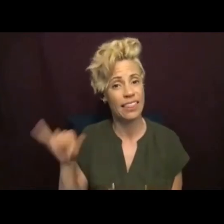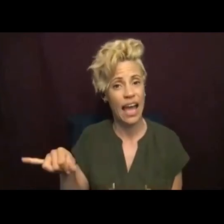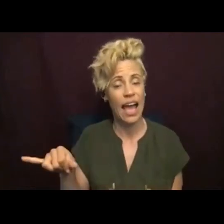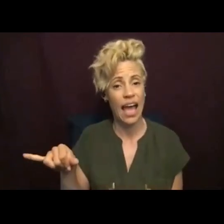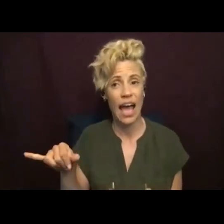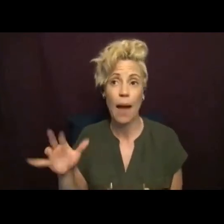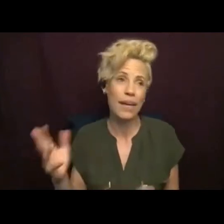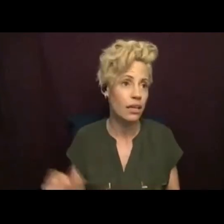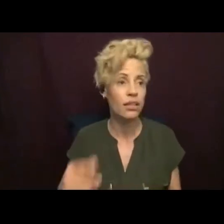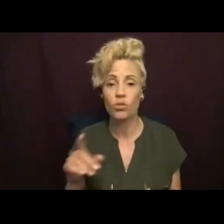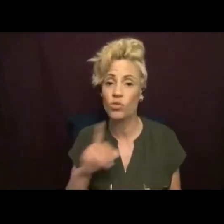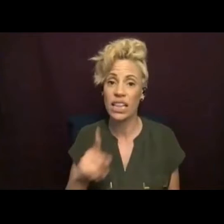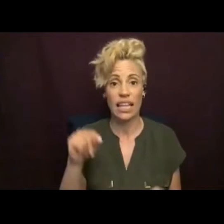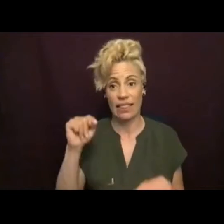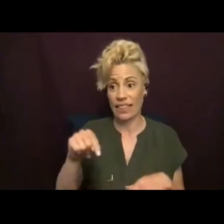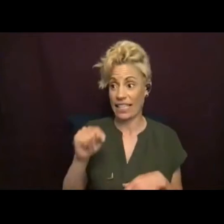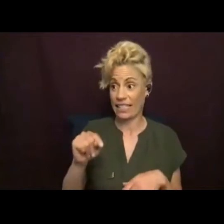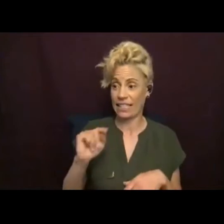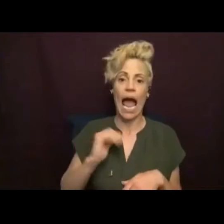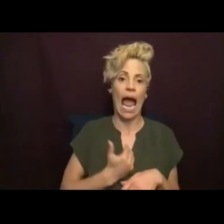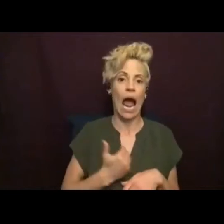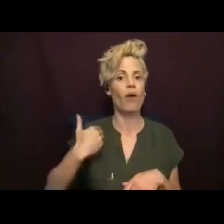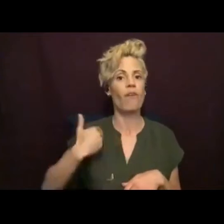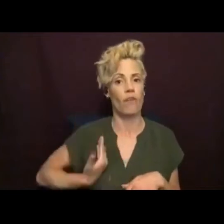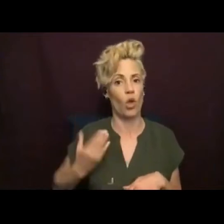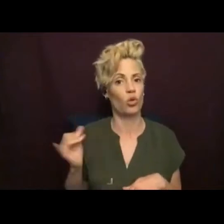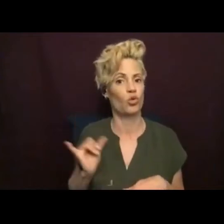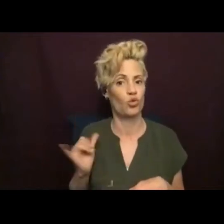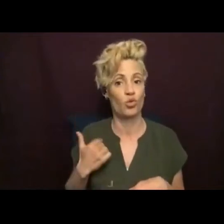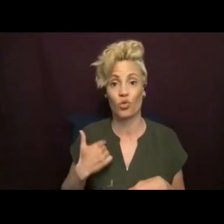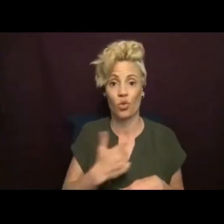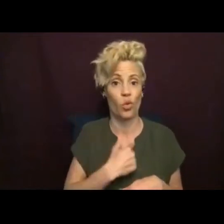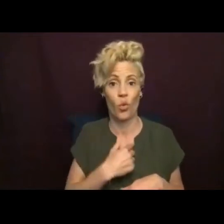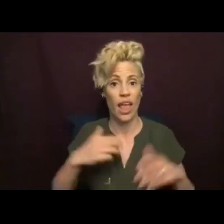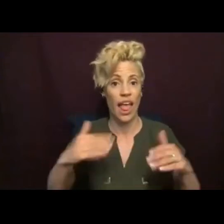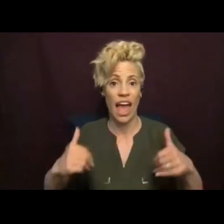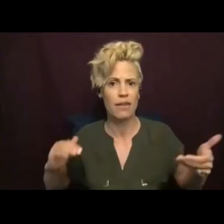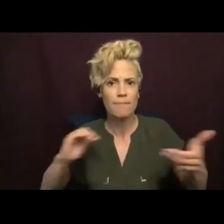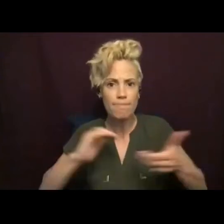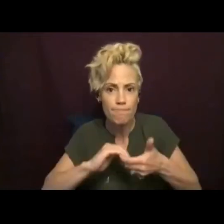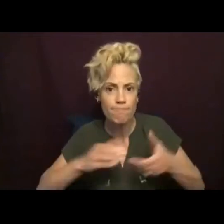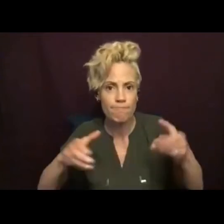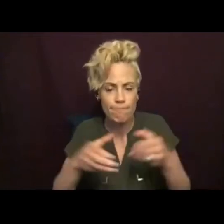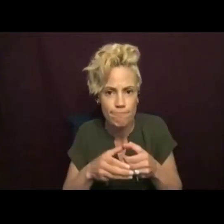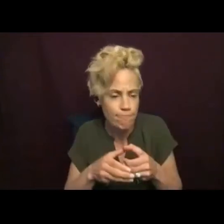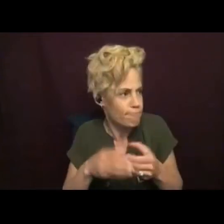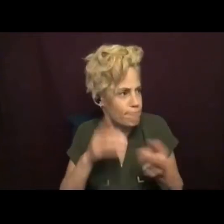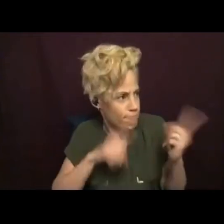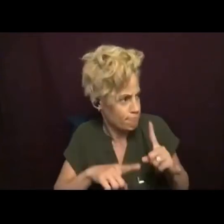We don't join together and say, "This is unacceptable. We can't be erased anymore."